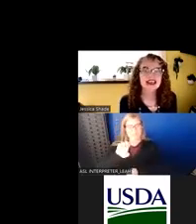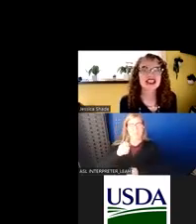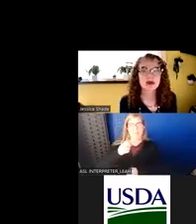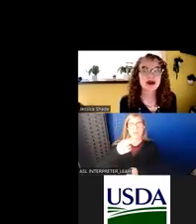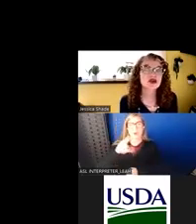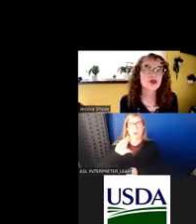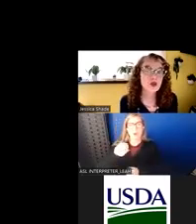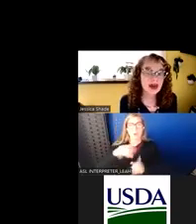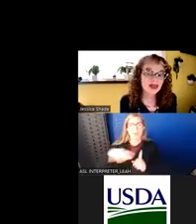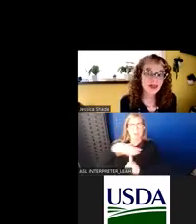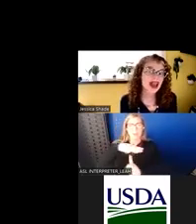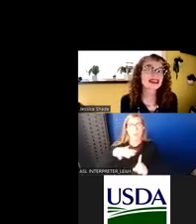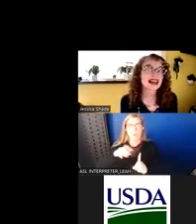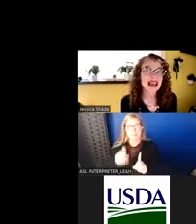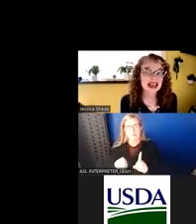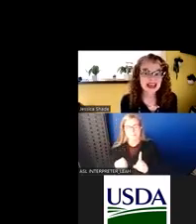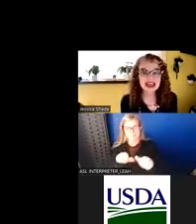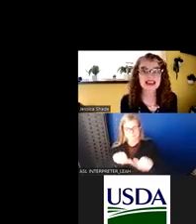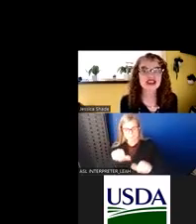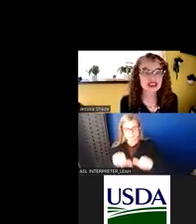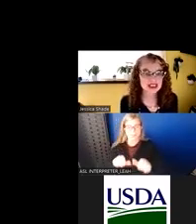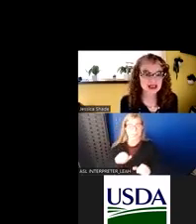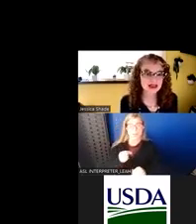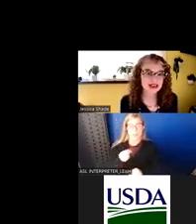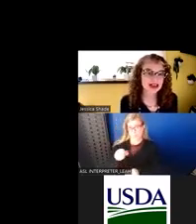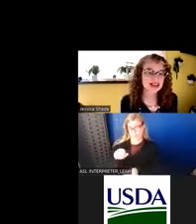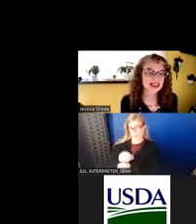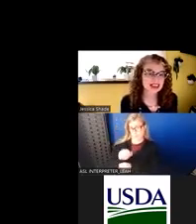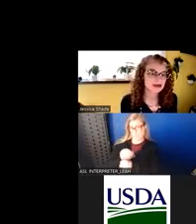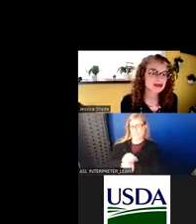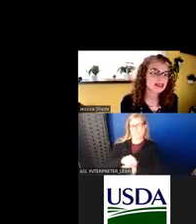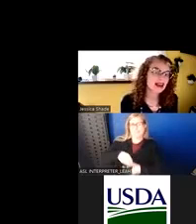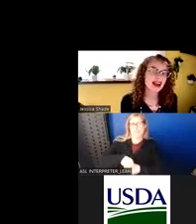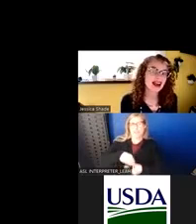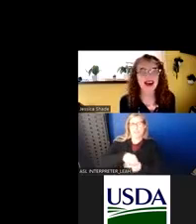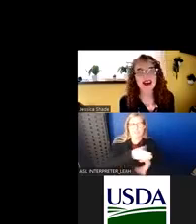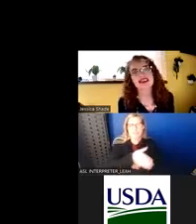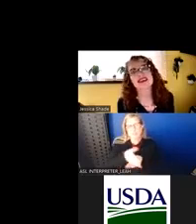She works with and in interdisciplinary teams and in